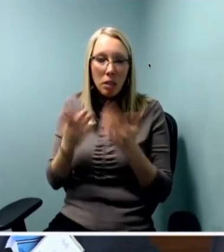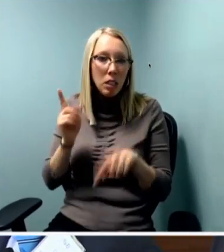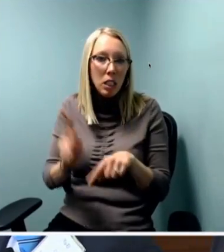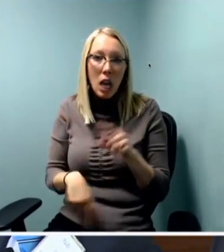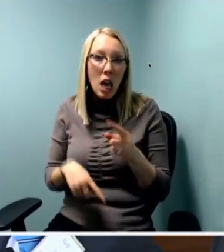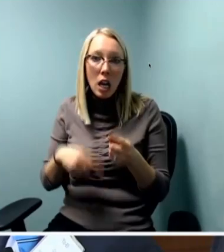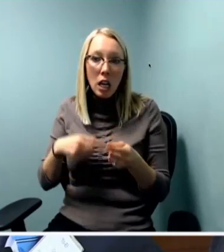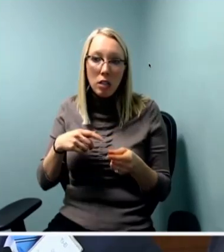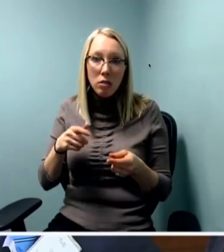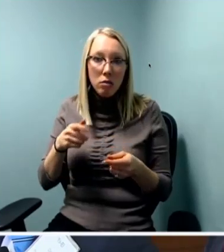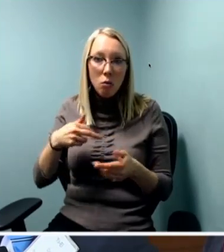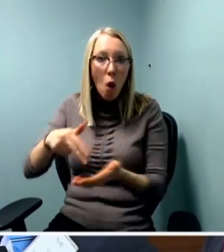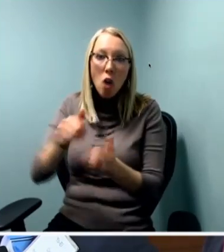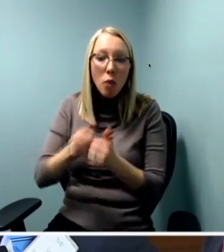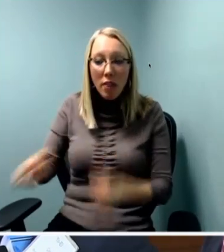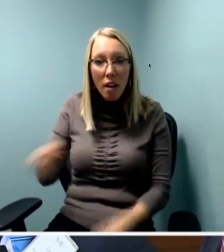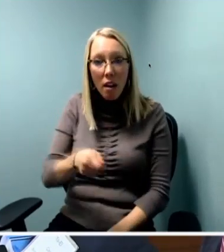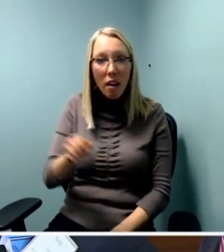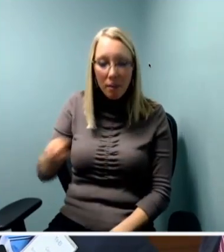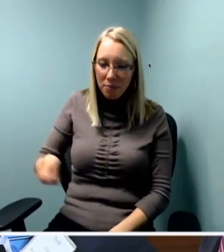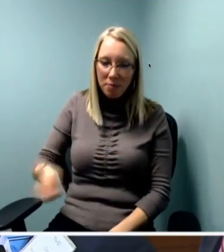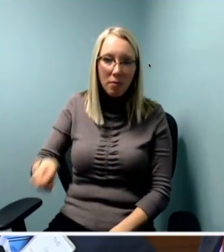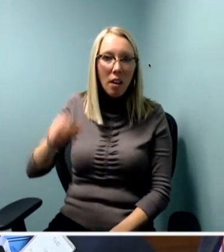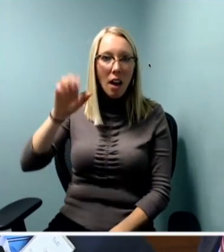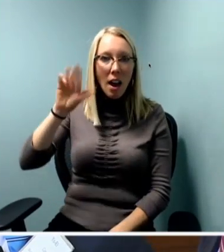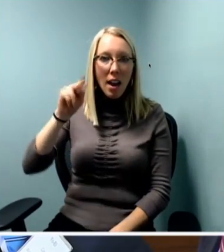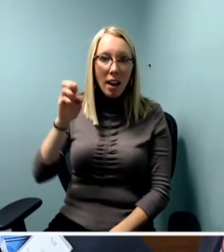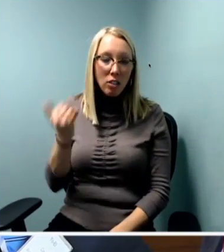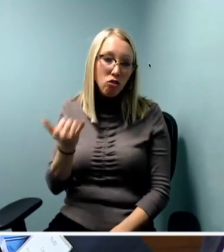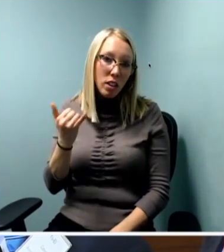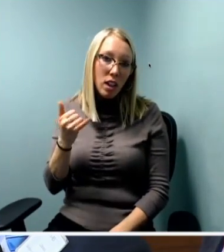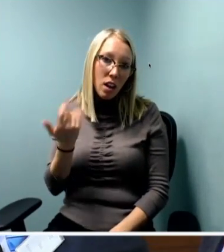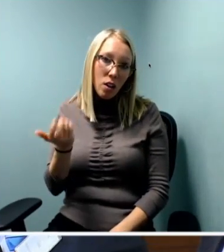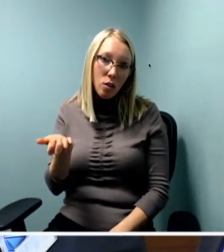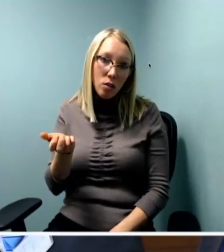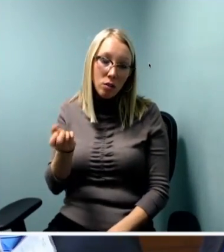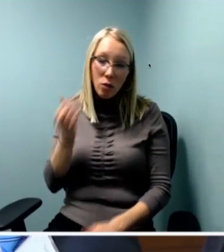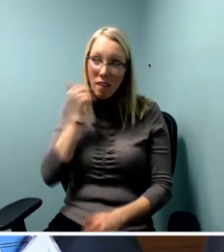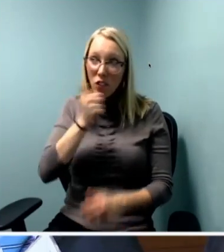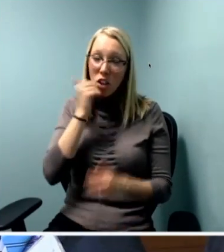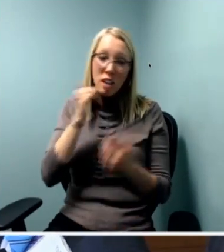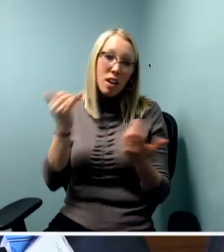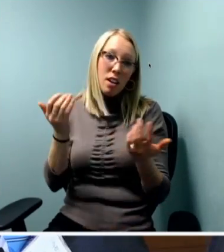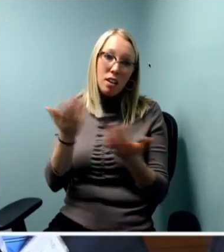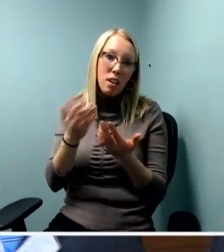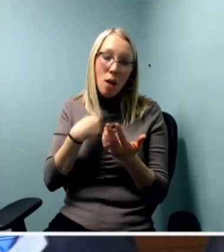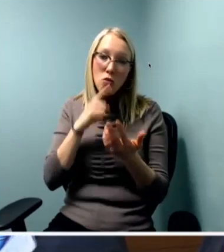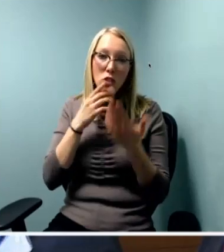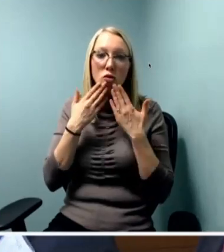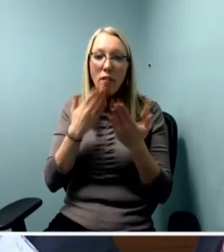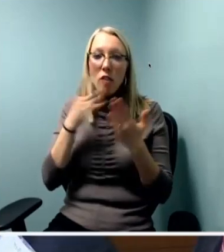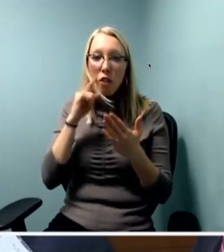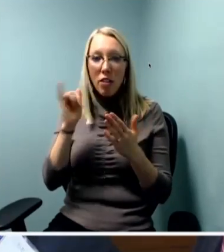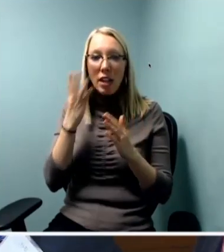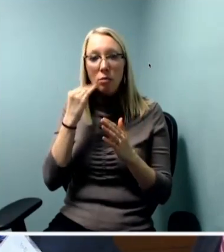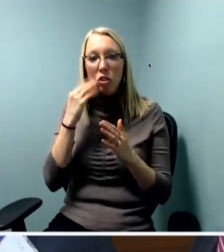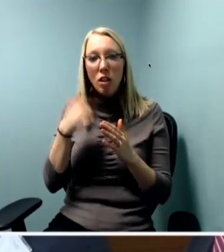And so, every day, I'm grateful that I had dance training. And you know what's so interesting about that, particularly in dancing,